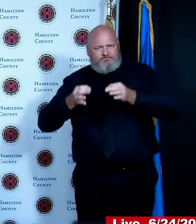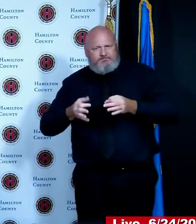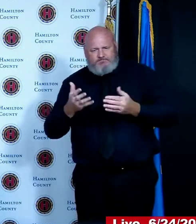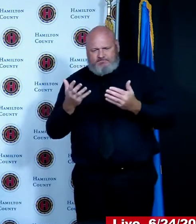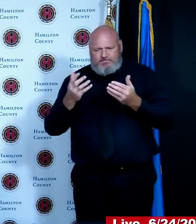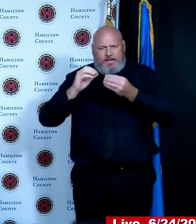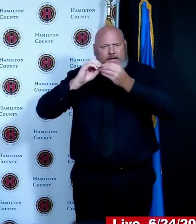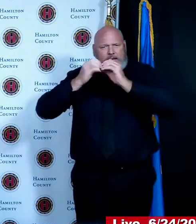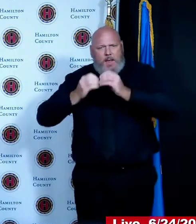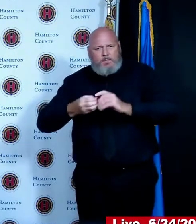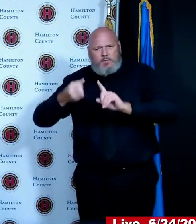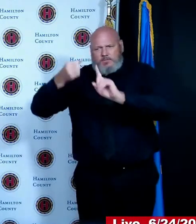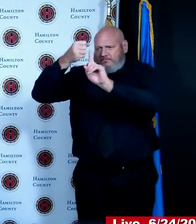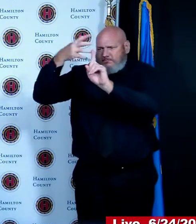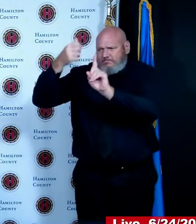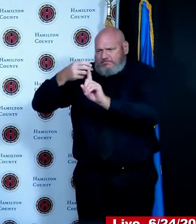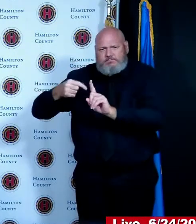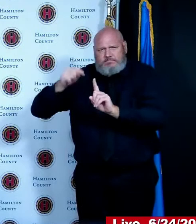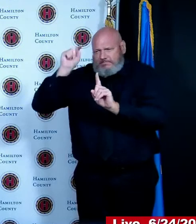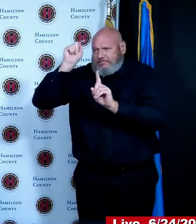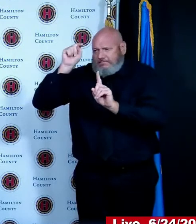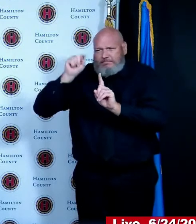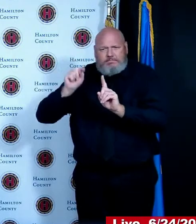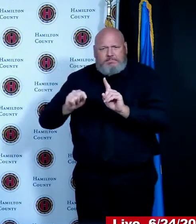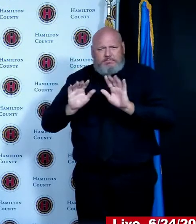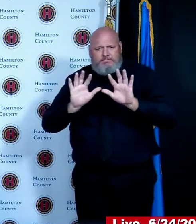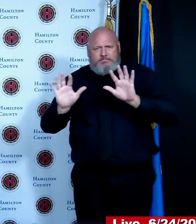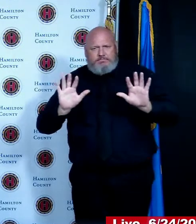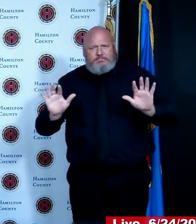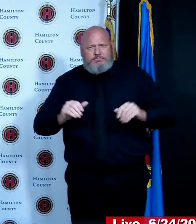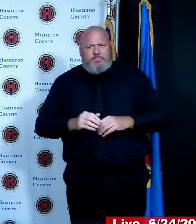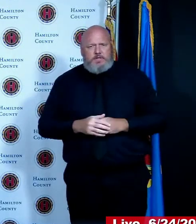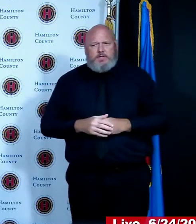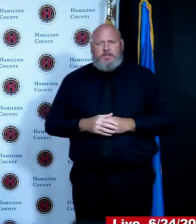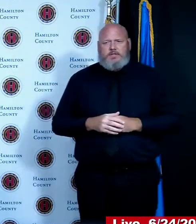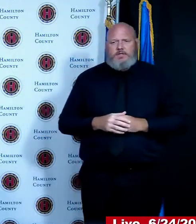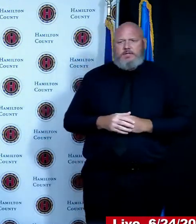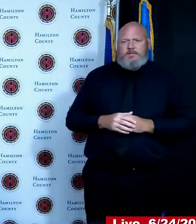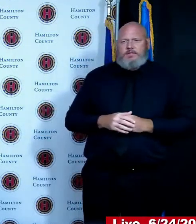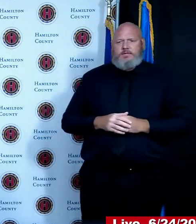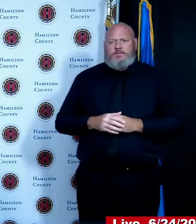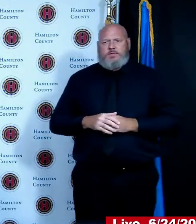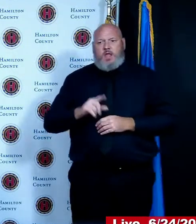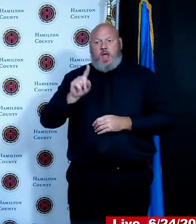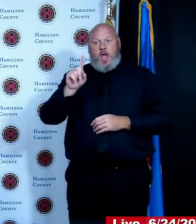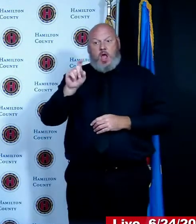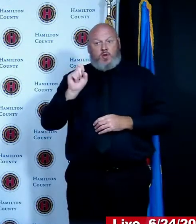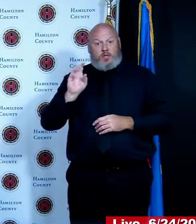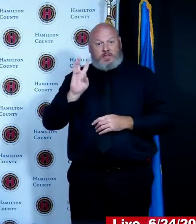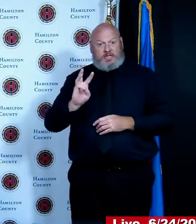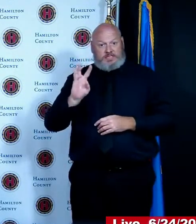very dramatically so we started at 166 a few weeks ago the next week we were at